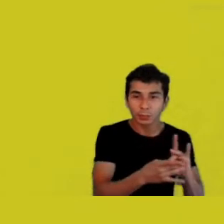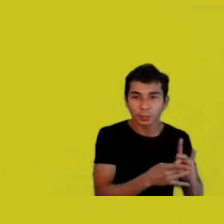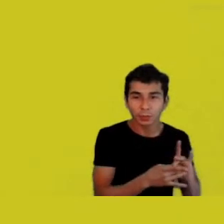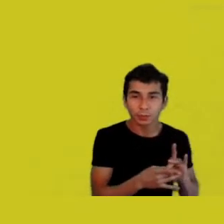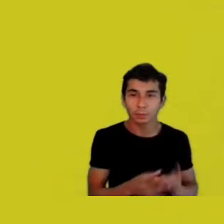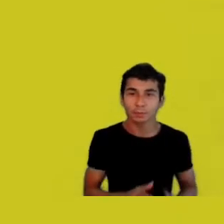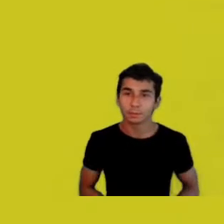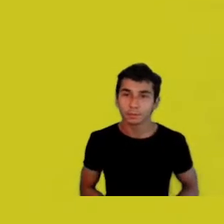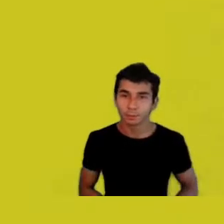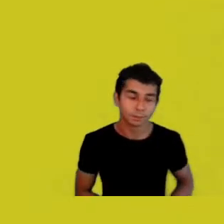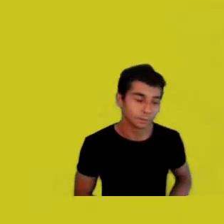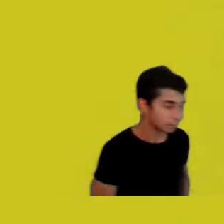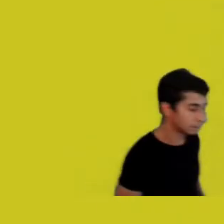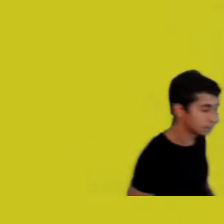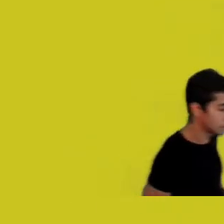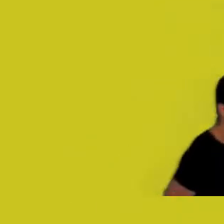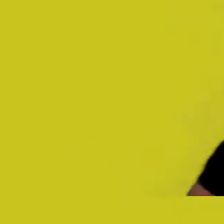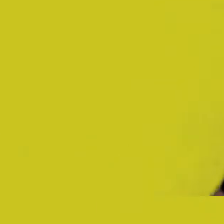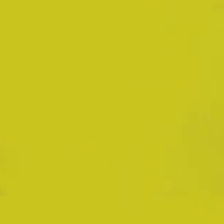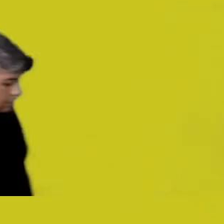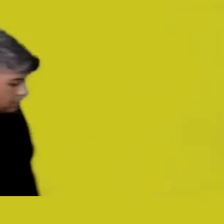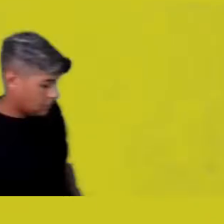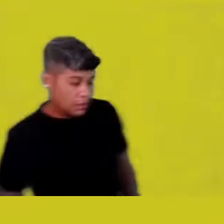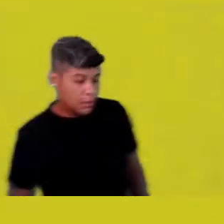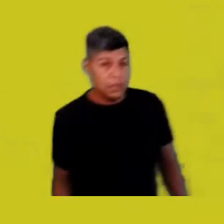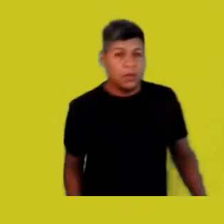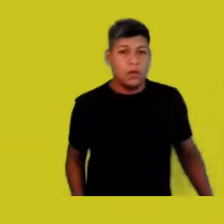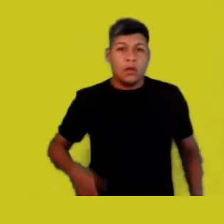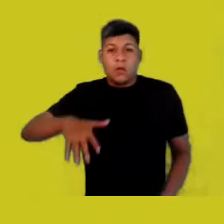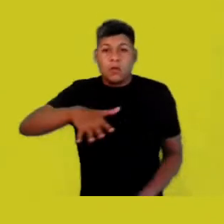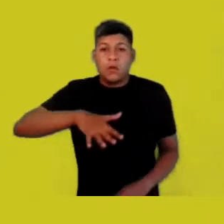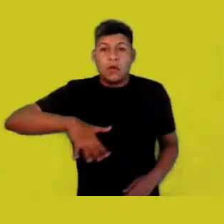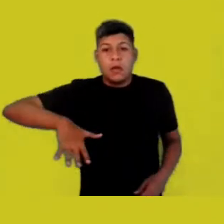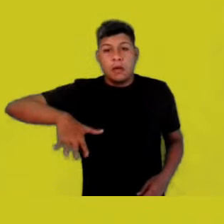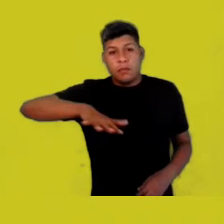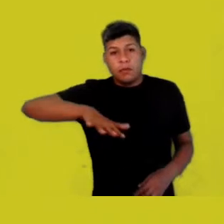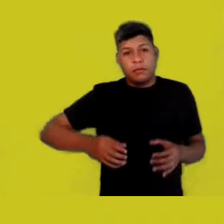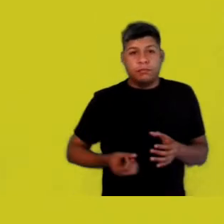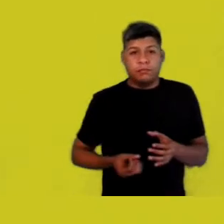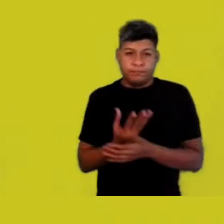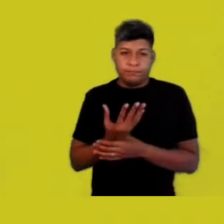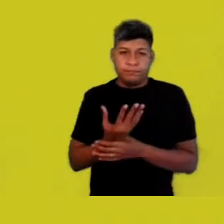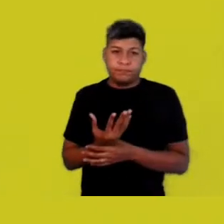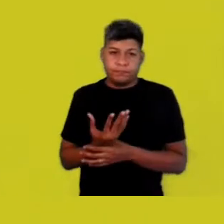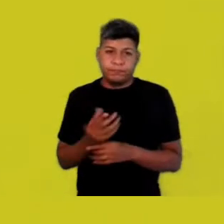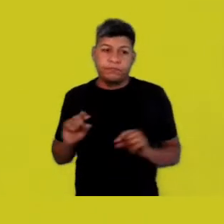that must be built, a field that must be made